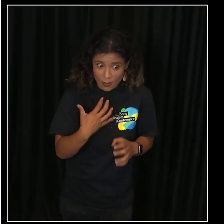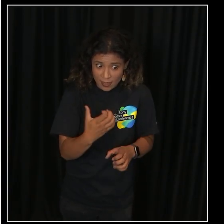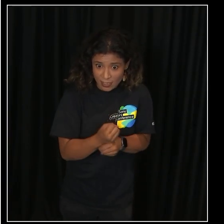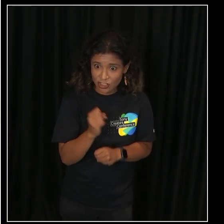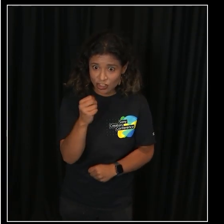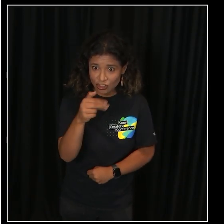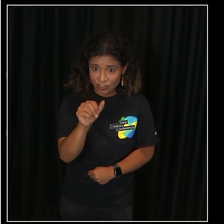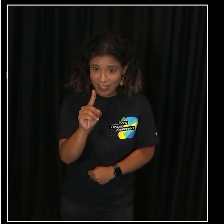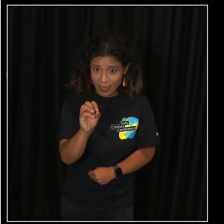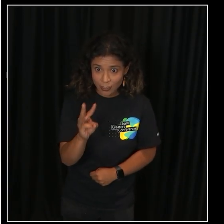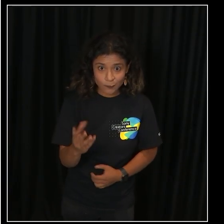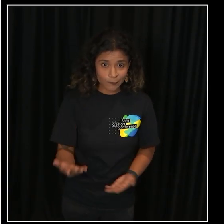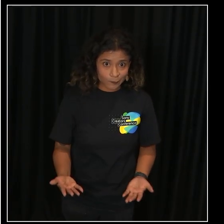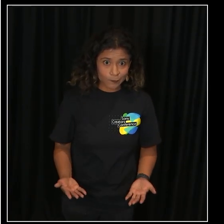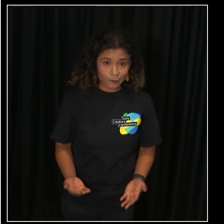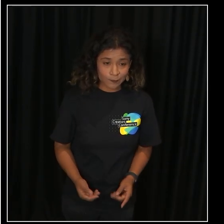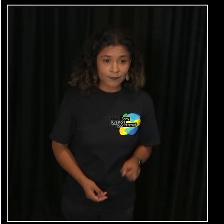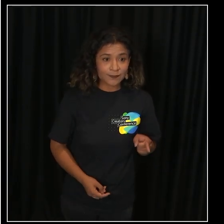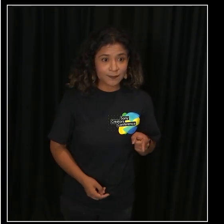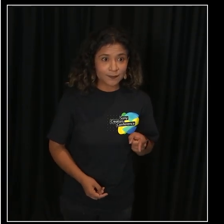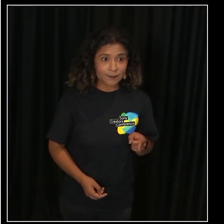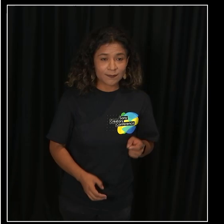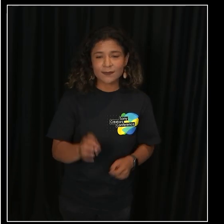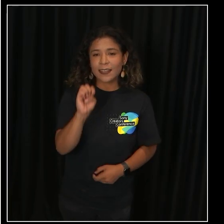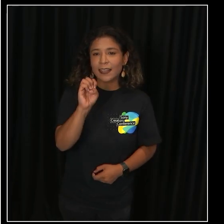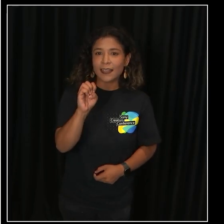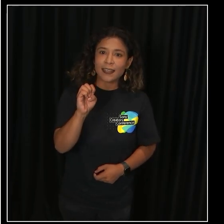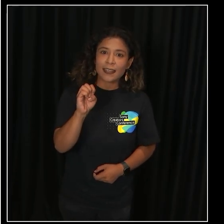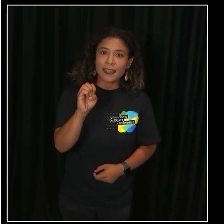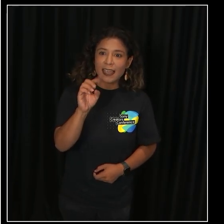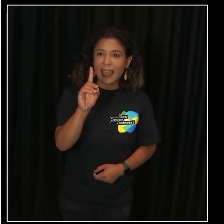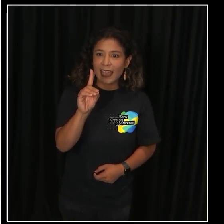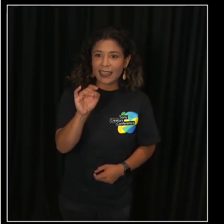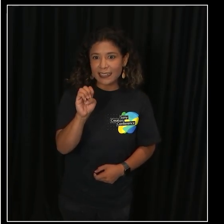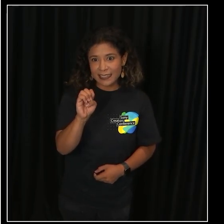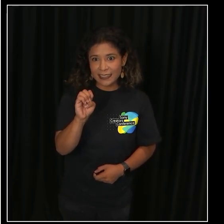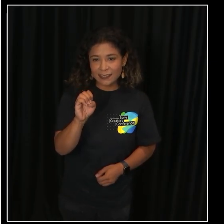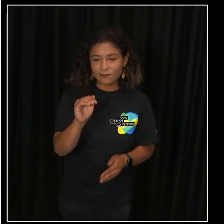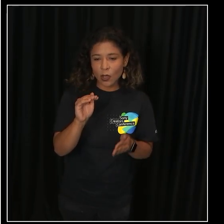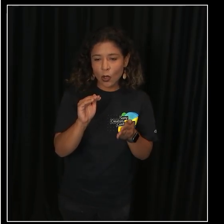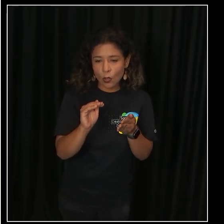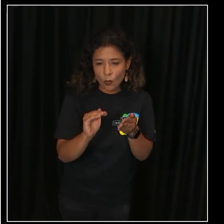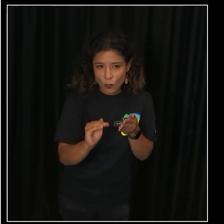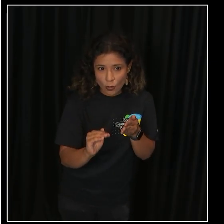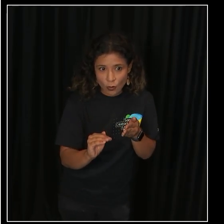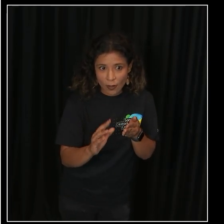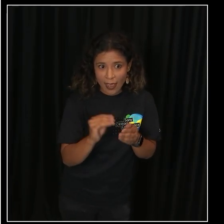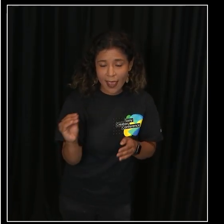So this is Abby at quite low resolution. And this is my artistic interpretation of